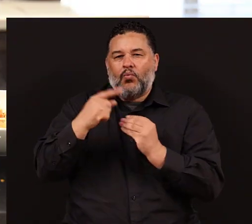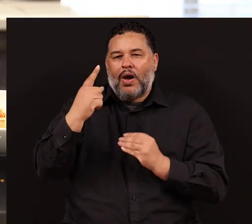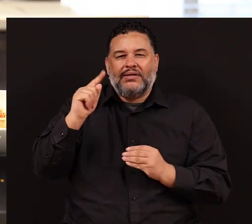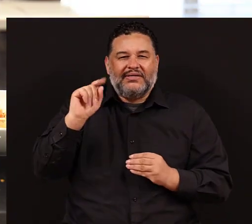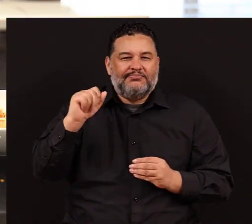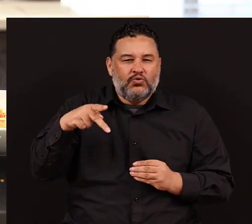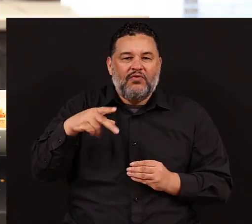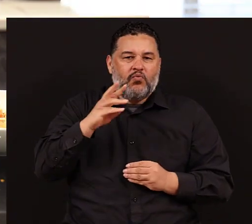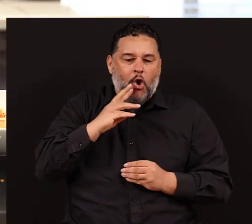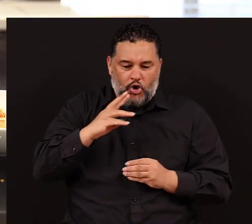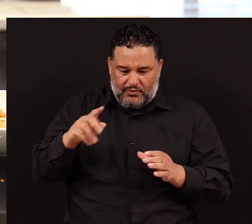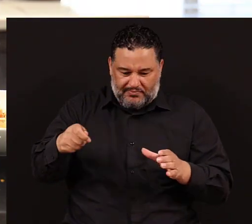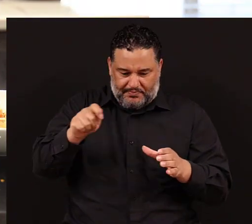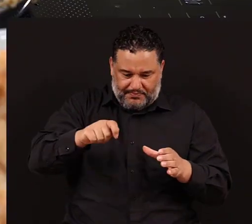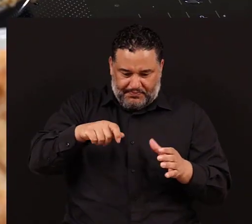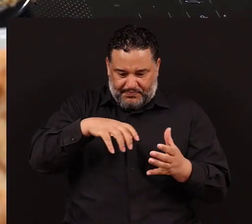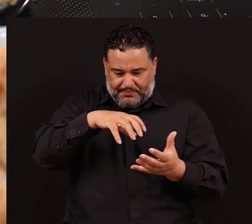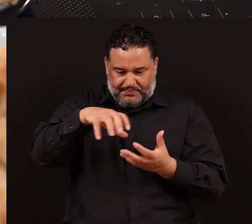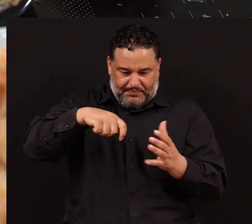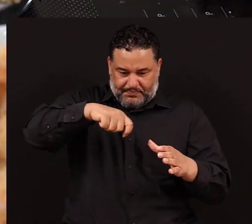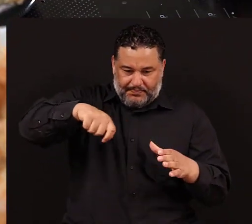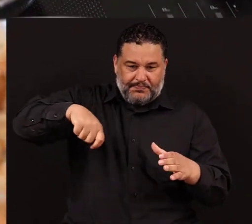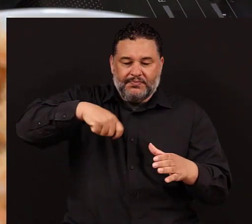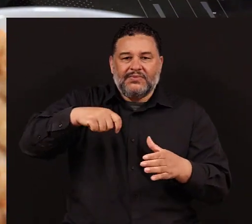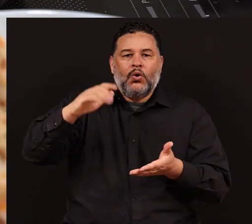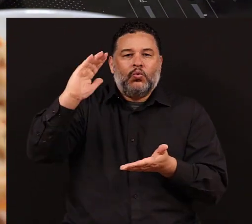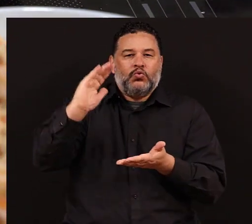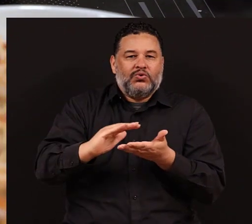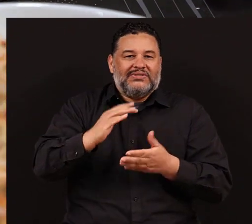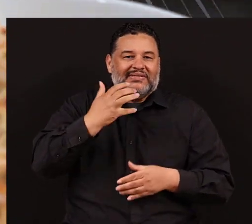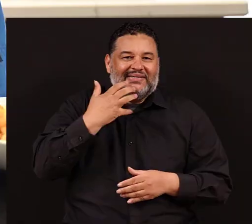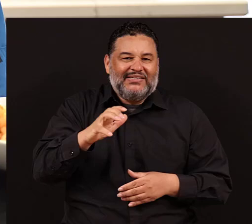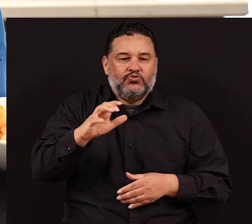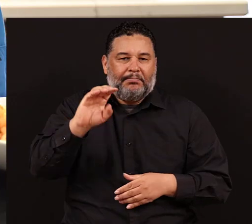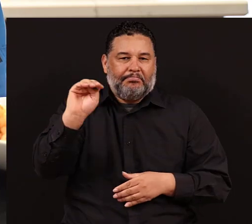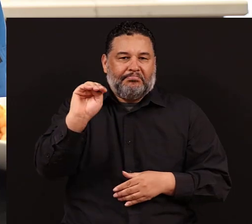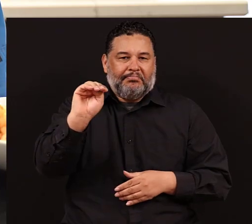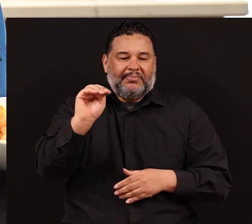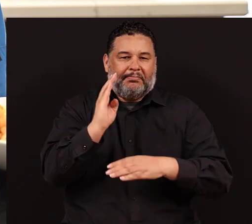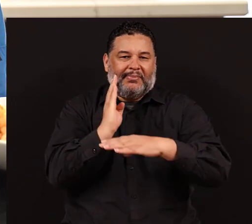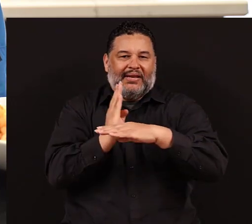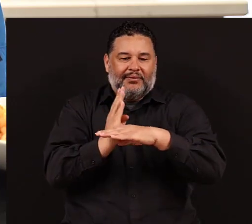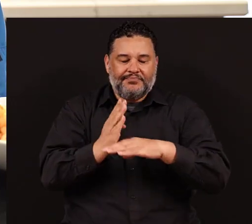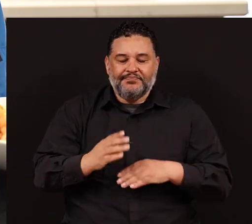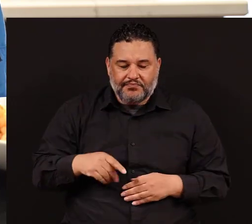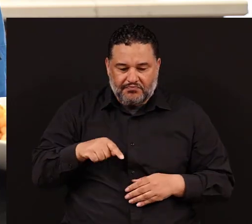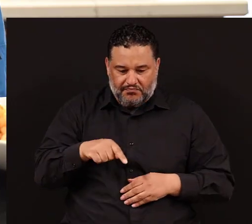Stir this with this sauce. I'm gonna reduce the heat to medium. This will slowly melt and thicken.